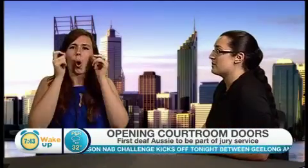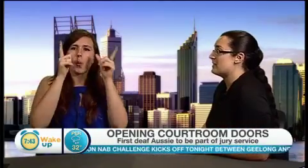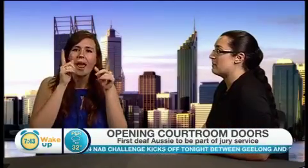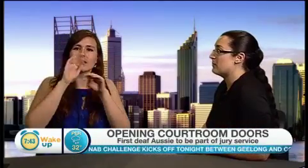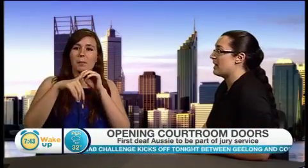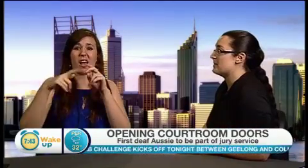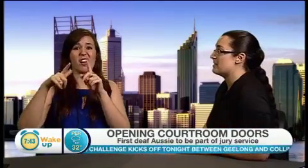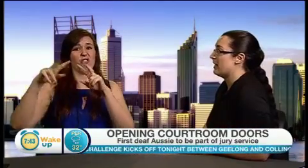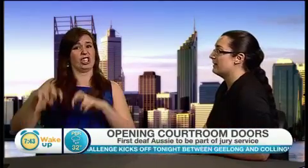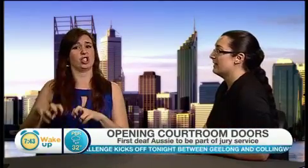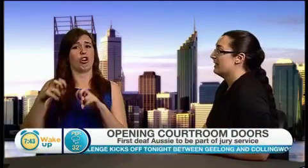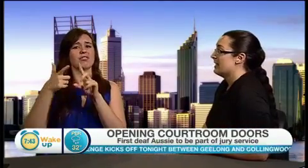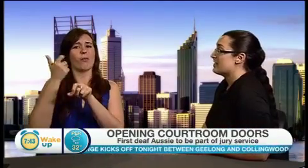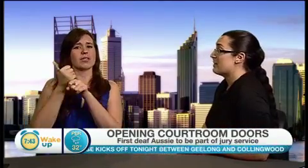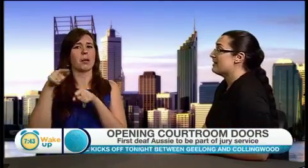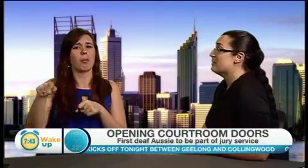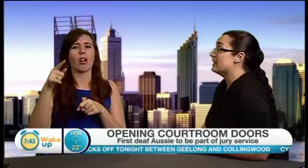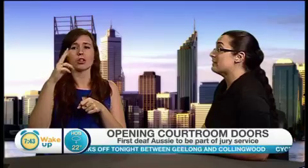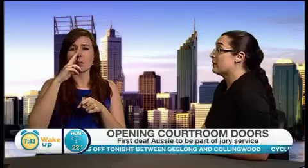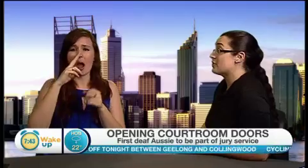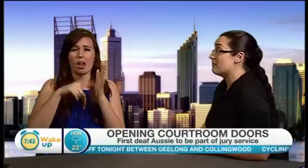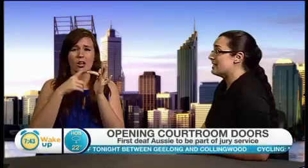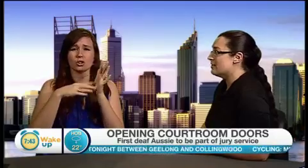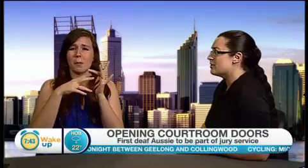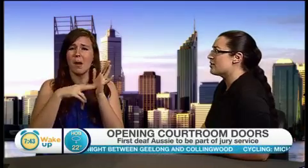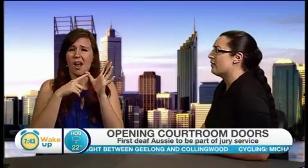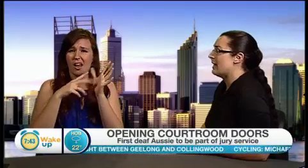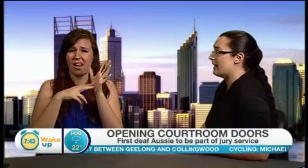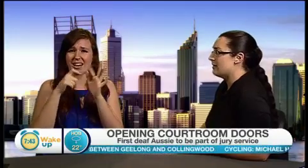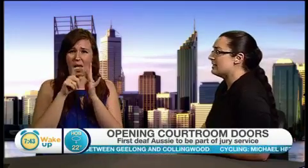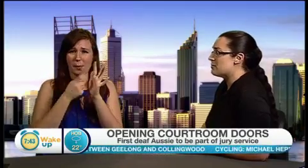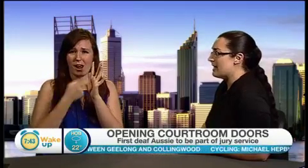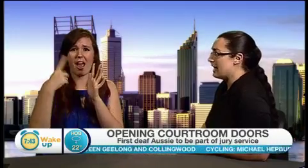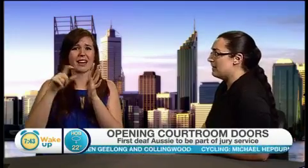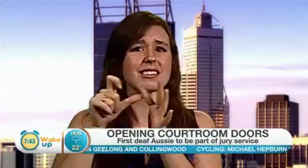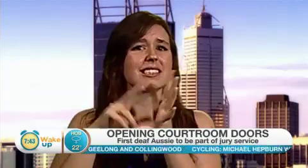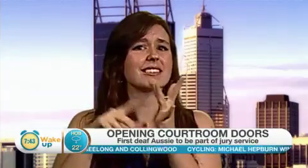many countries where deaf people can't participate. So I think we need to focus on research. So